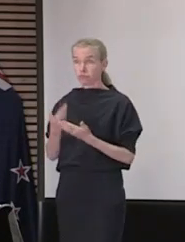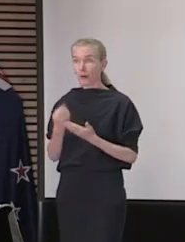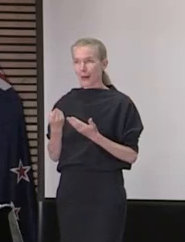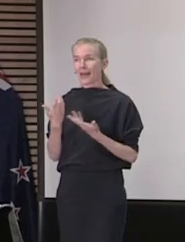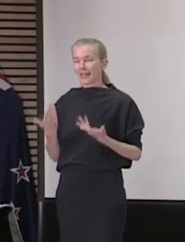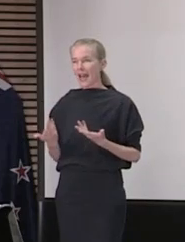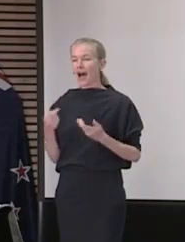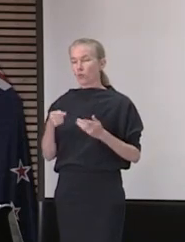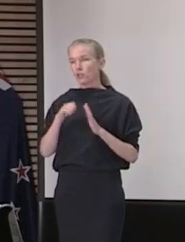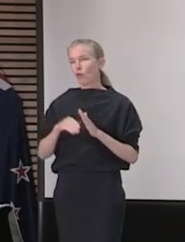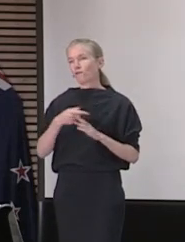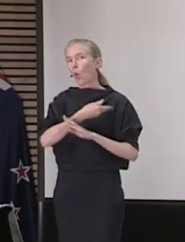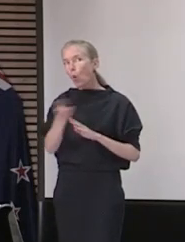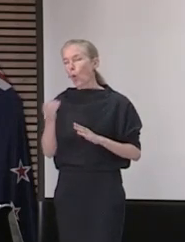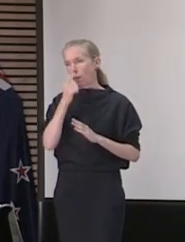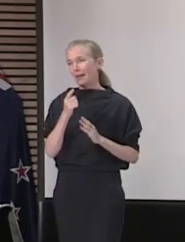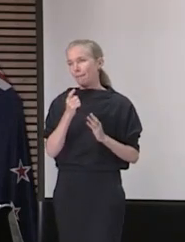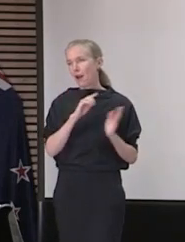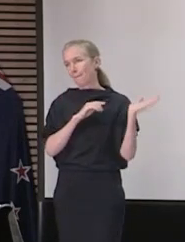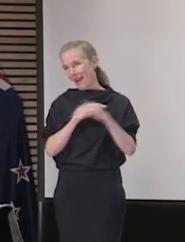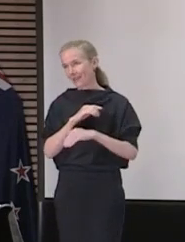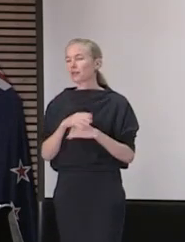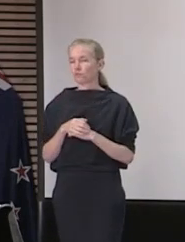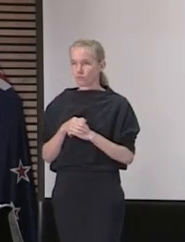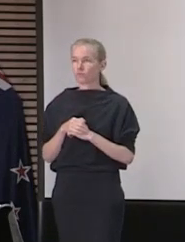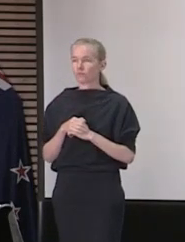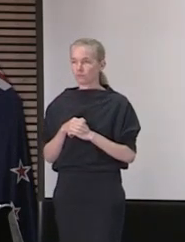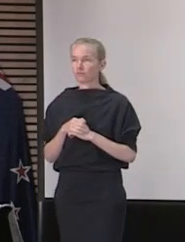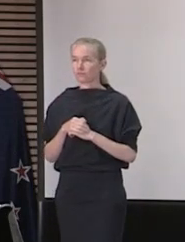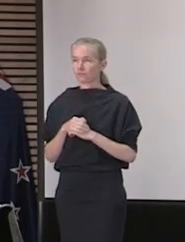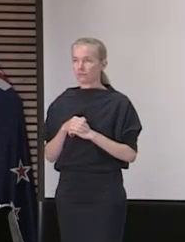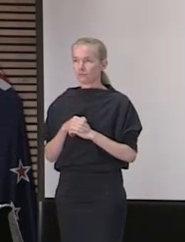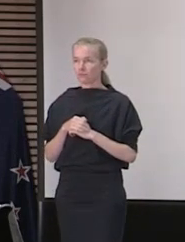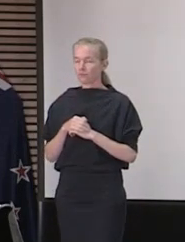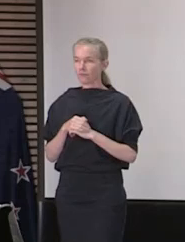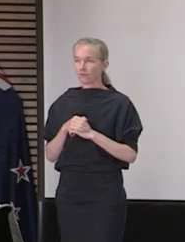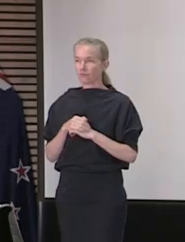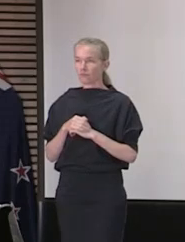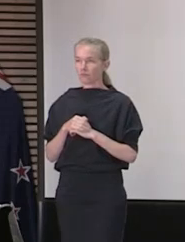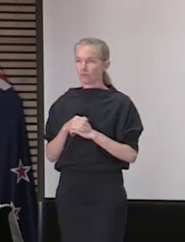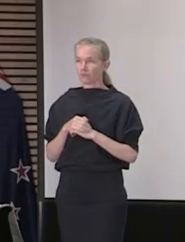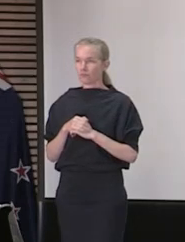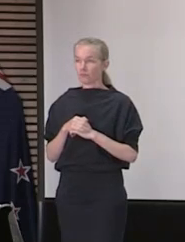You would have heardfrom the numbers I gave - wehave for a significant amountof time had a large number ofpeople coming through.